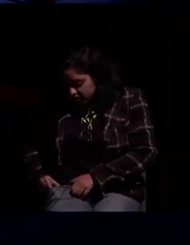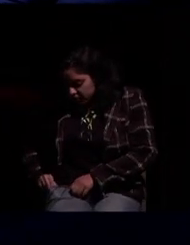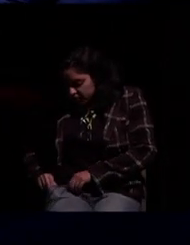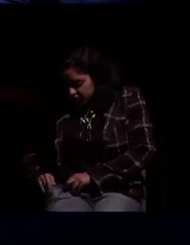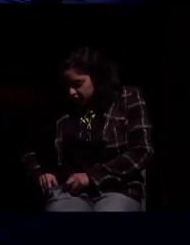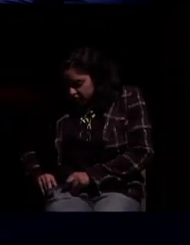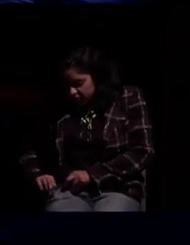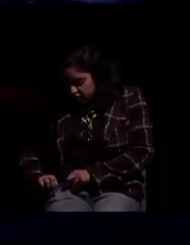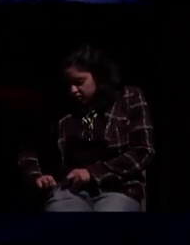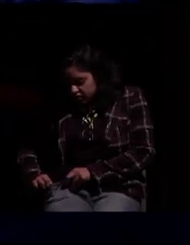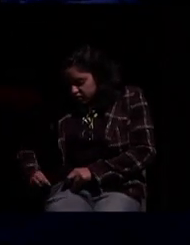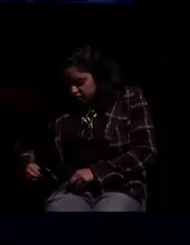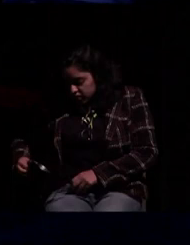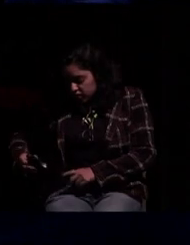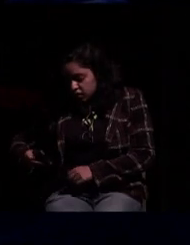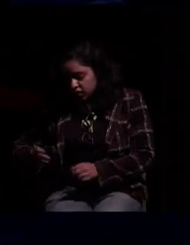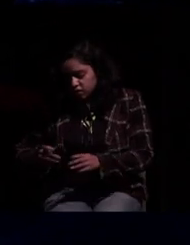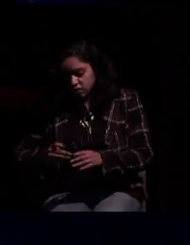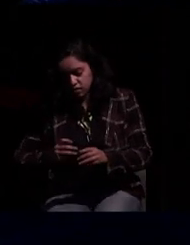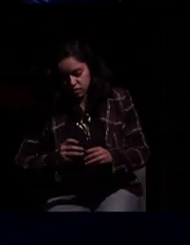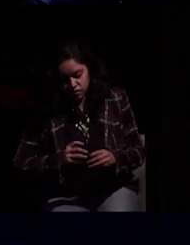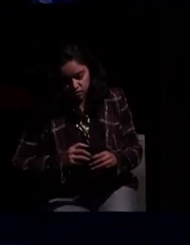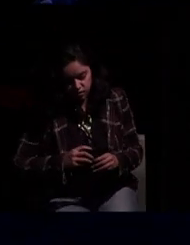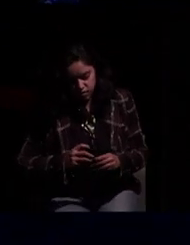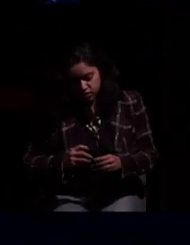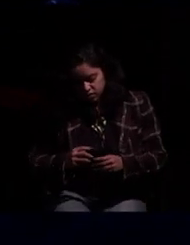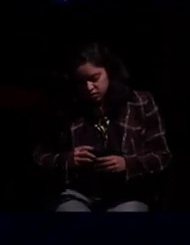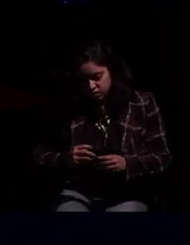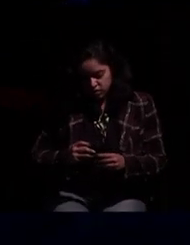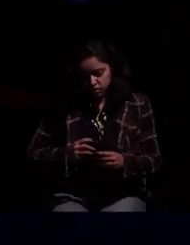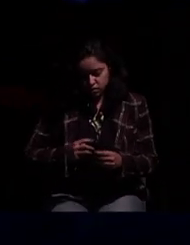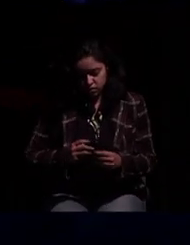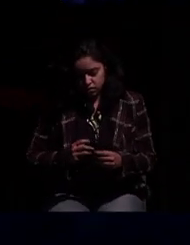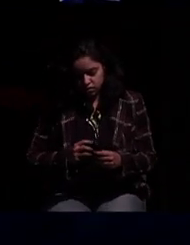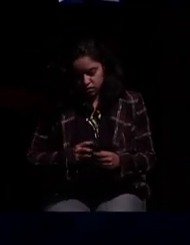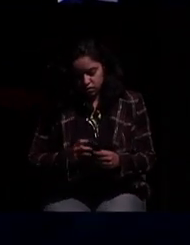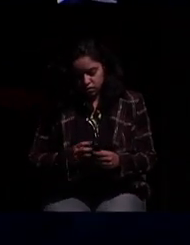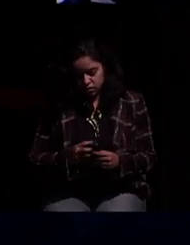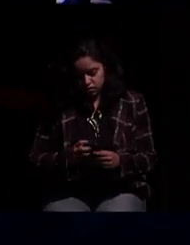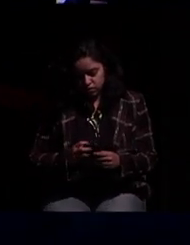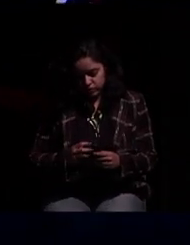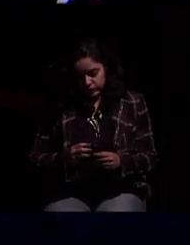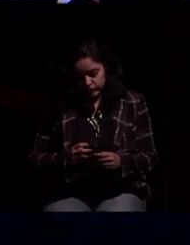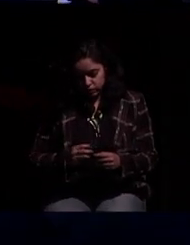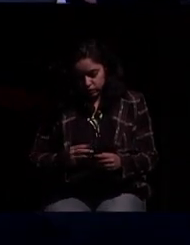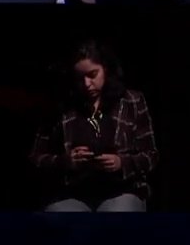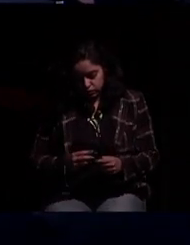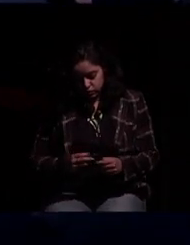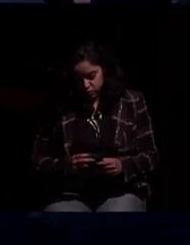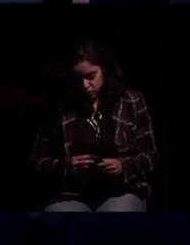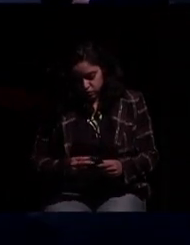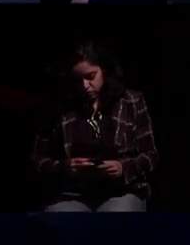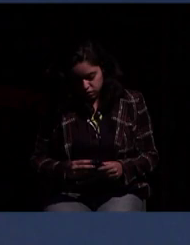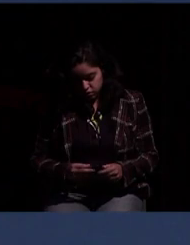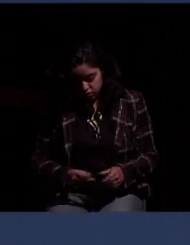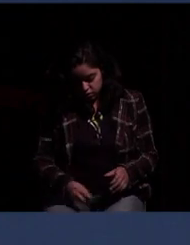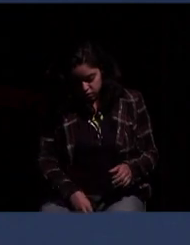It is worth saying there is a campus of UFSCAR, the Federal University of de São Carlos in Sorocaba.